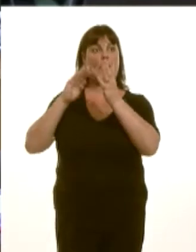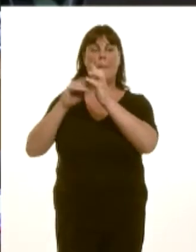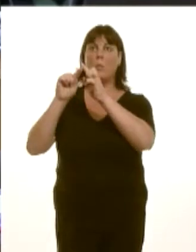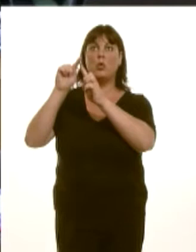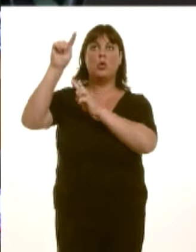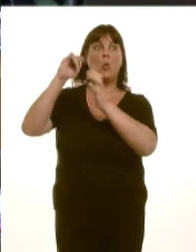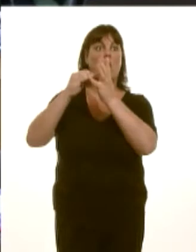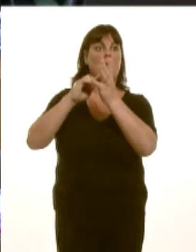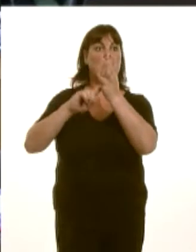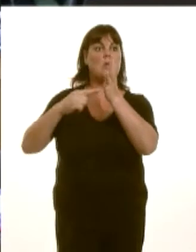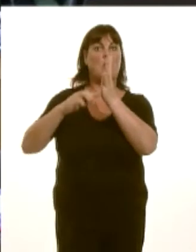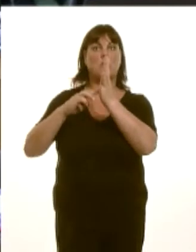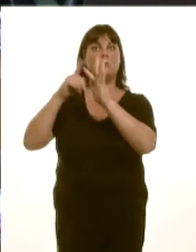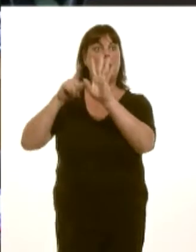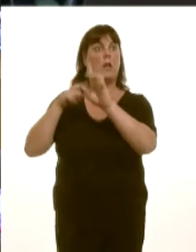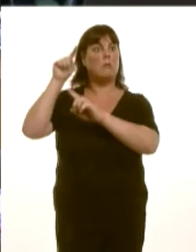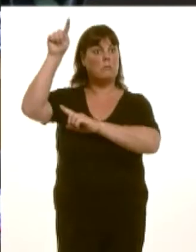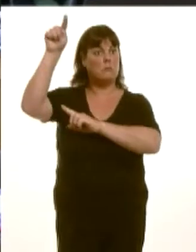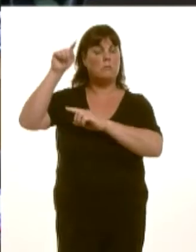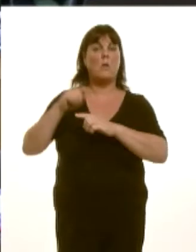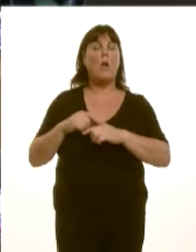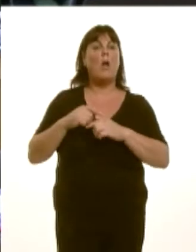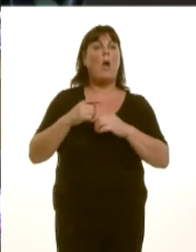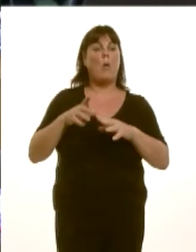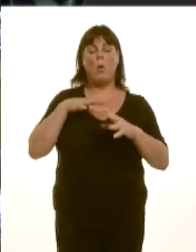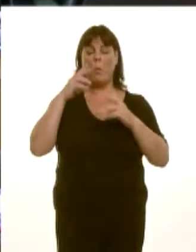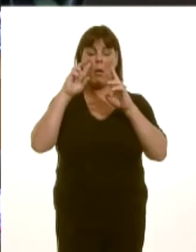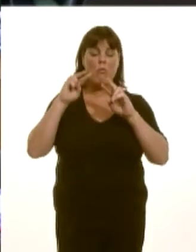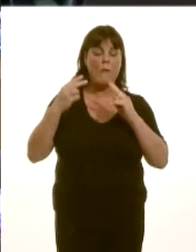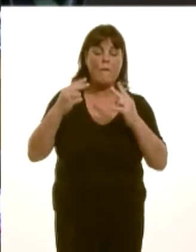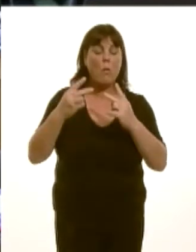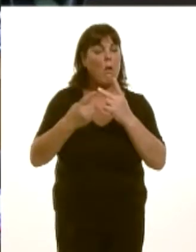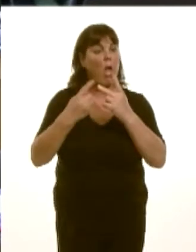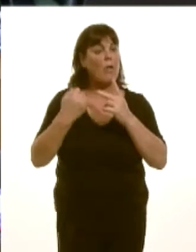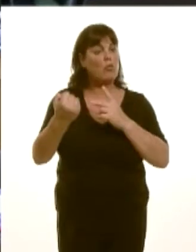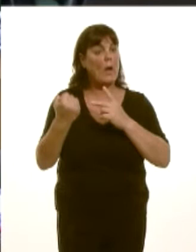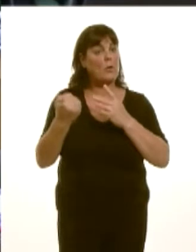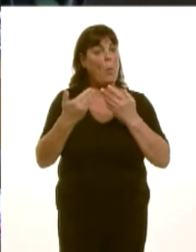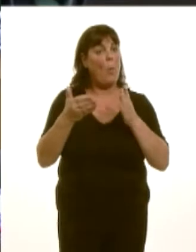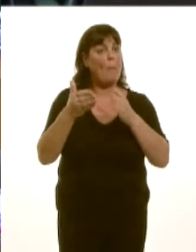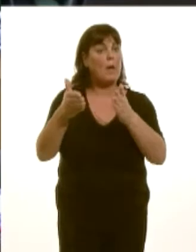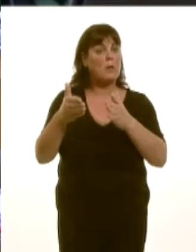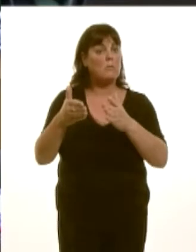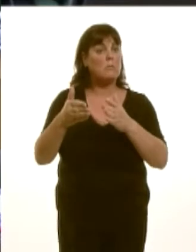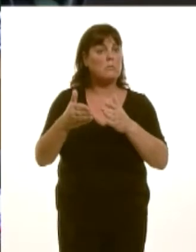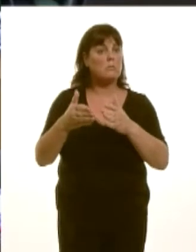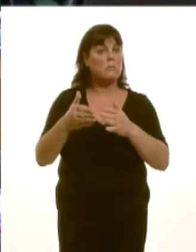and we will, of course, continue to review further reopenings in the future. The line is still there, of course, because it was serving Tower colliery.